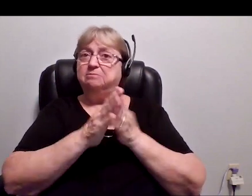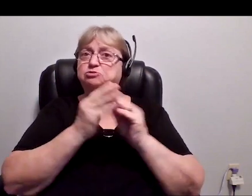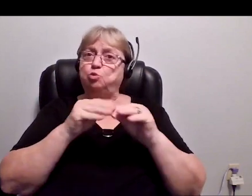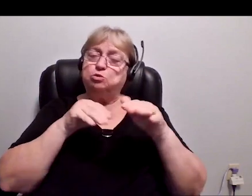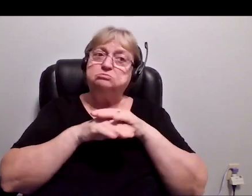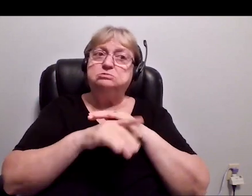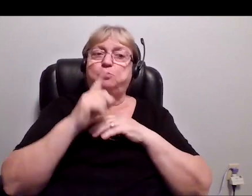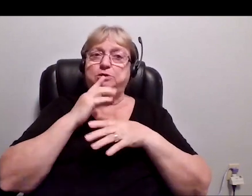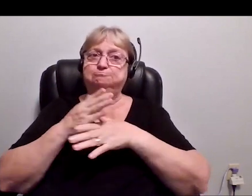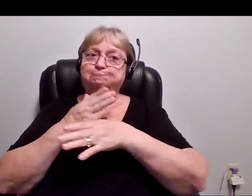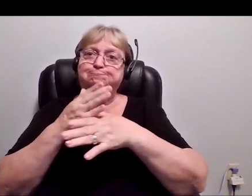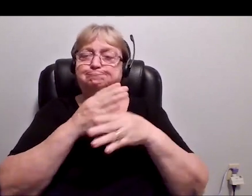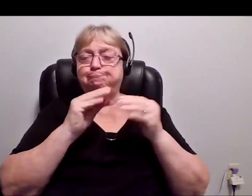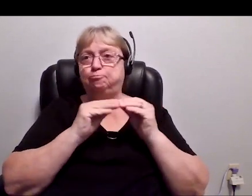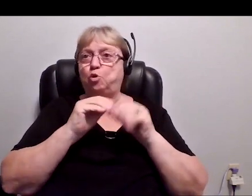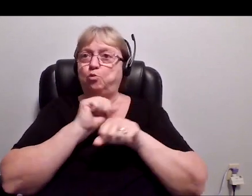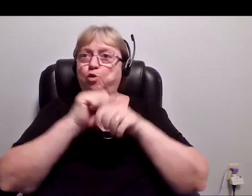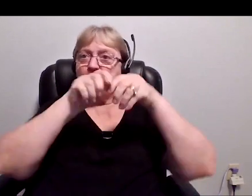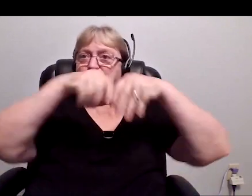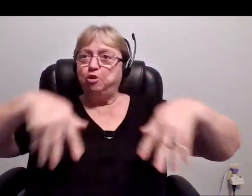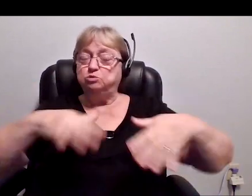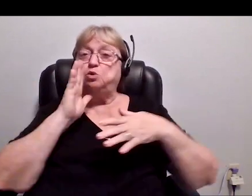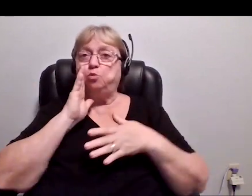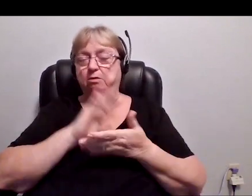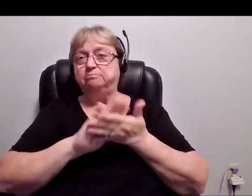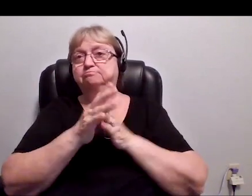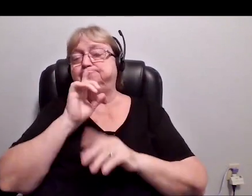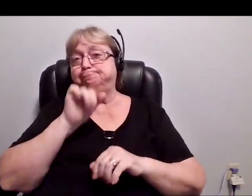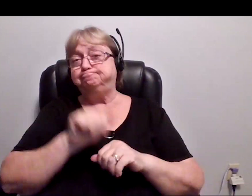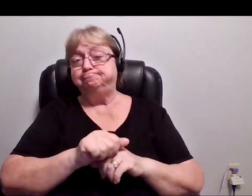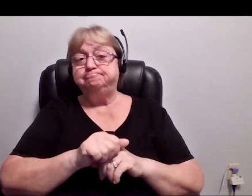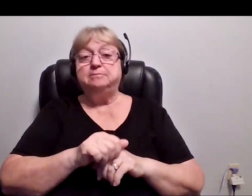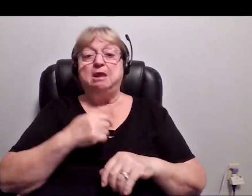that's going to be more of a reality. Also, I have some photos of models they made,